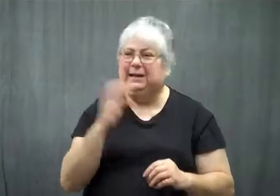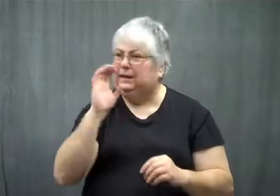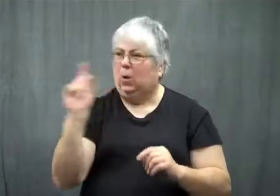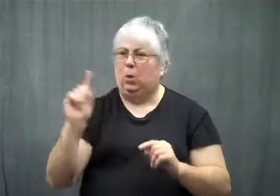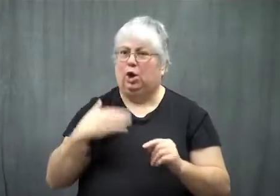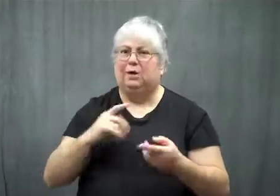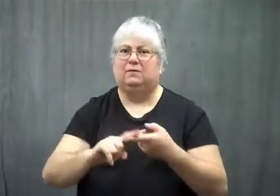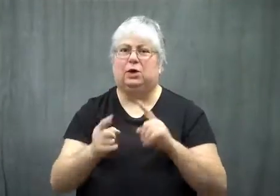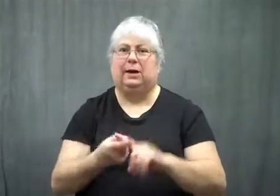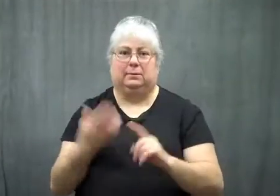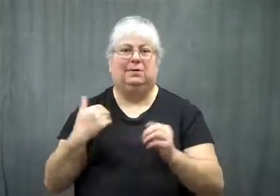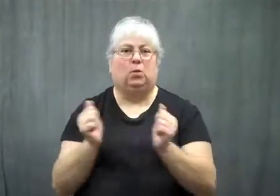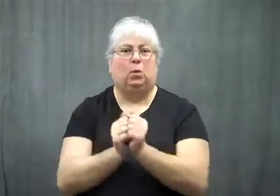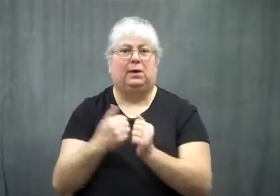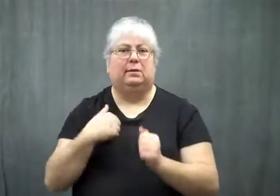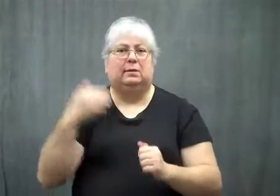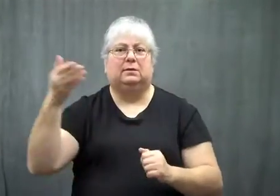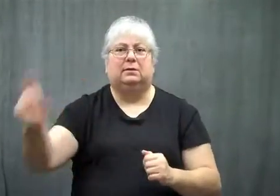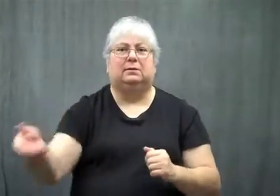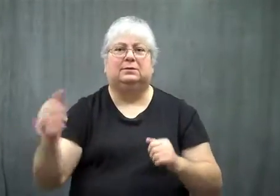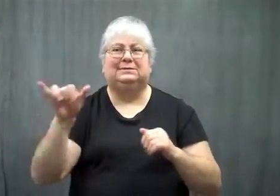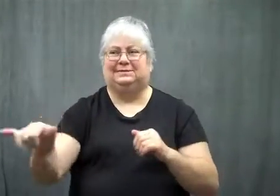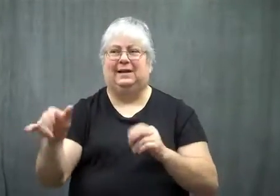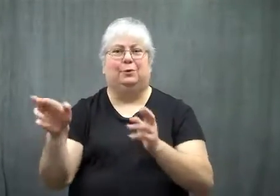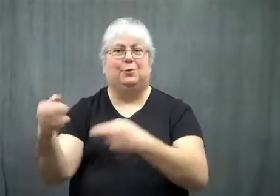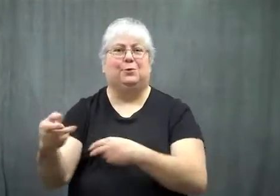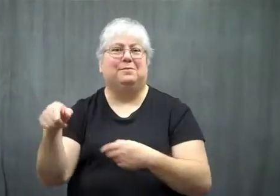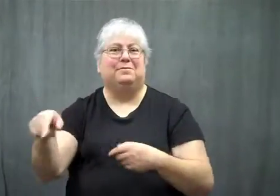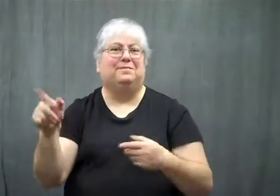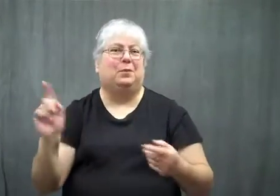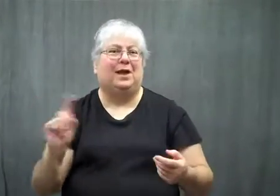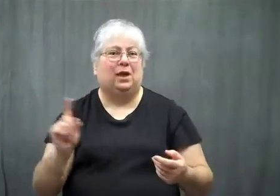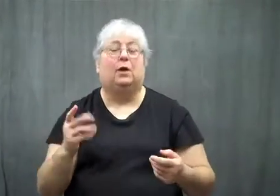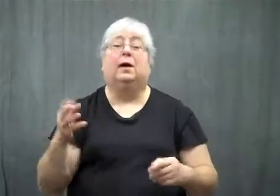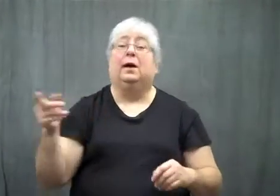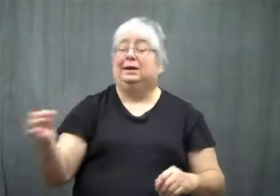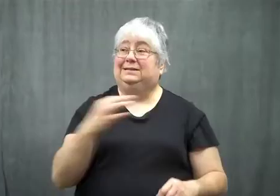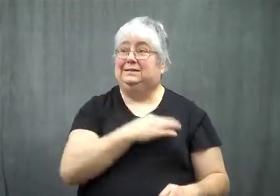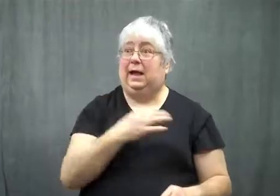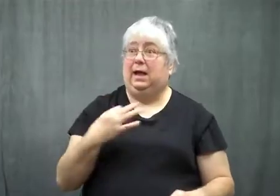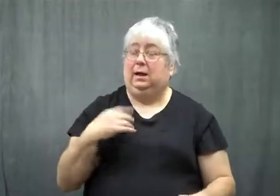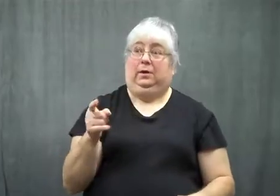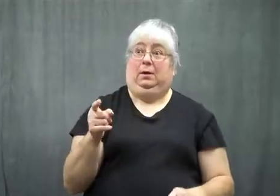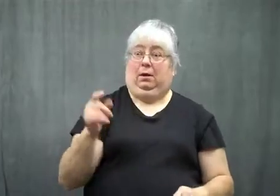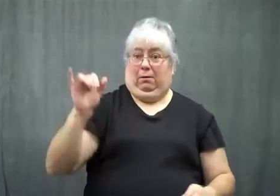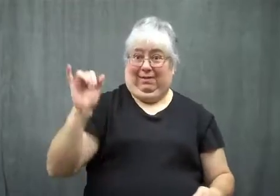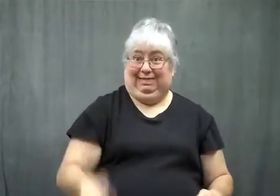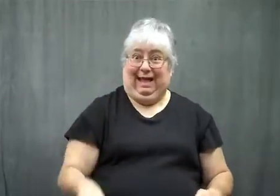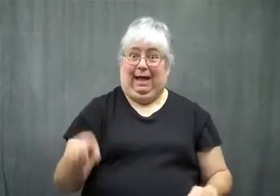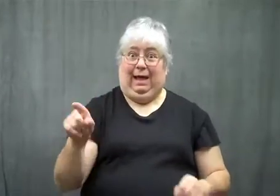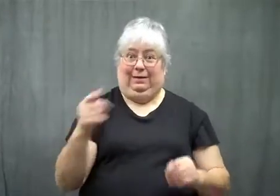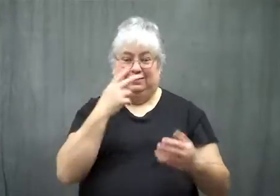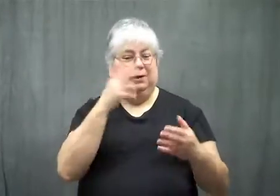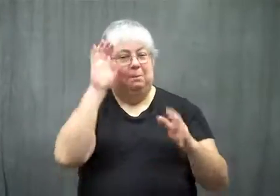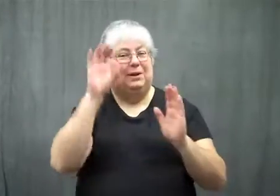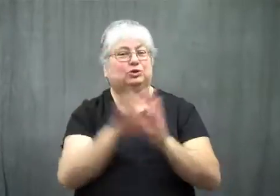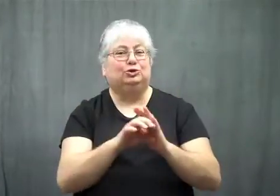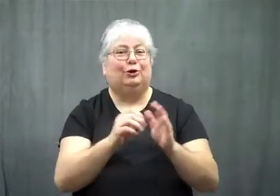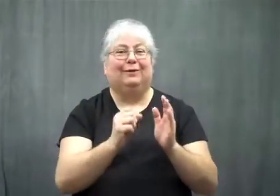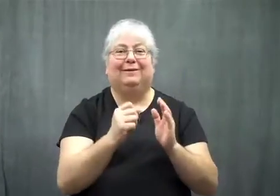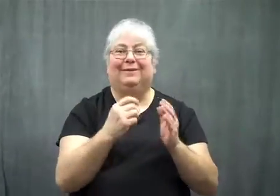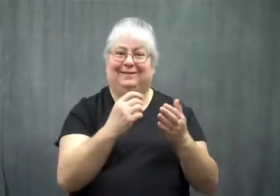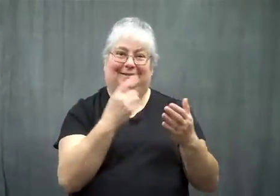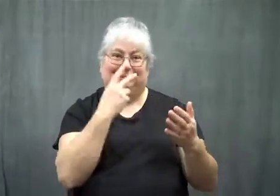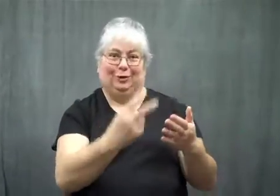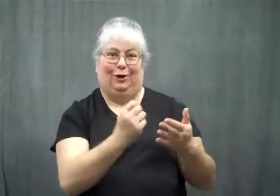He was looking for the friend who had been staying with him there.